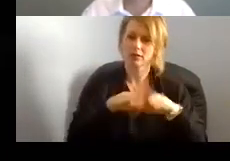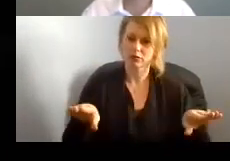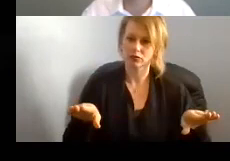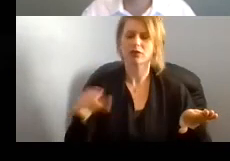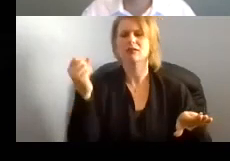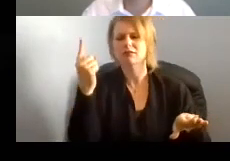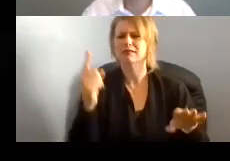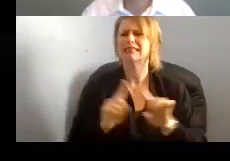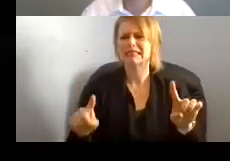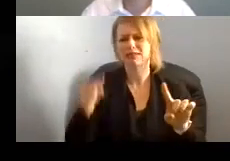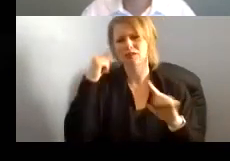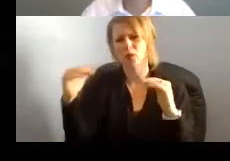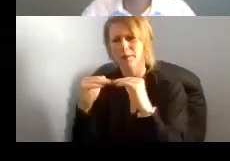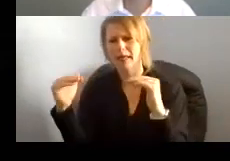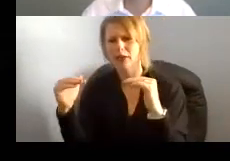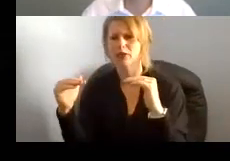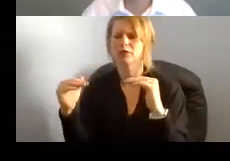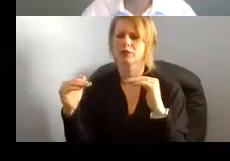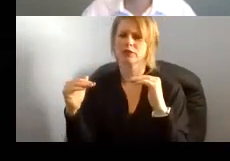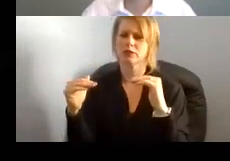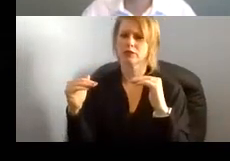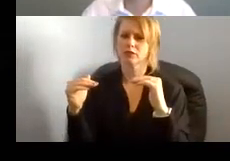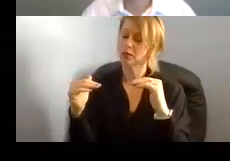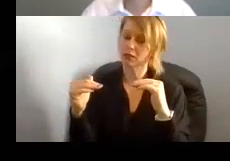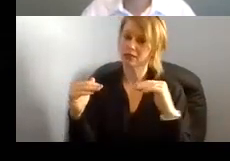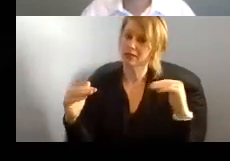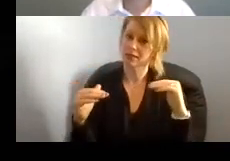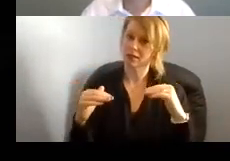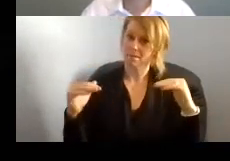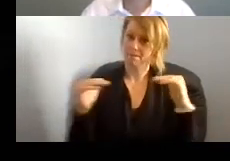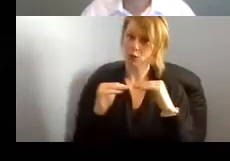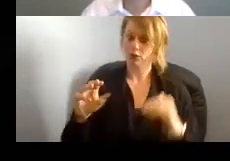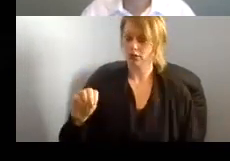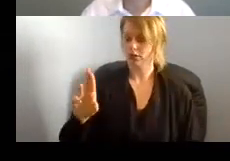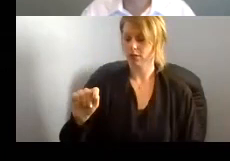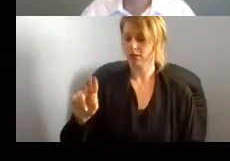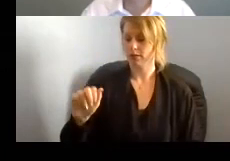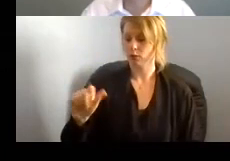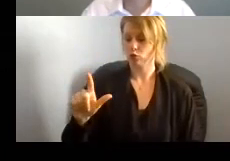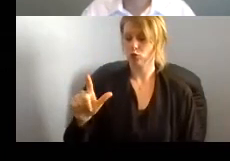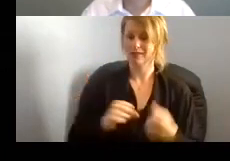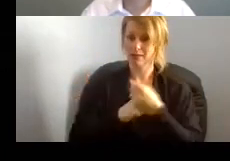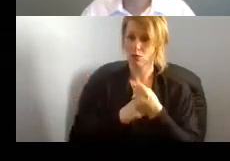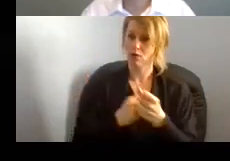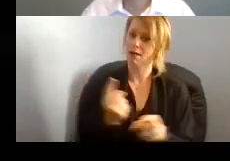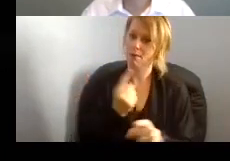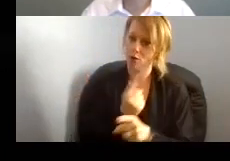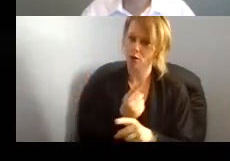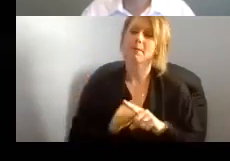family members, where mutual support is very appropriate. But I would say, when you’re working with children, keep your focus on the